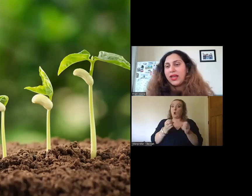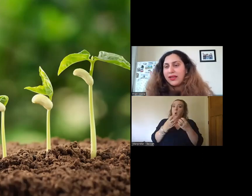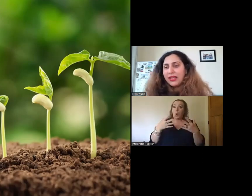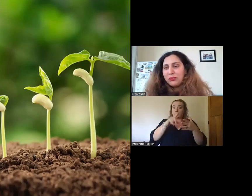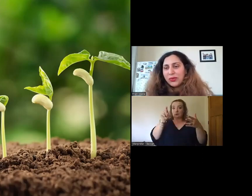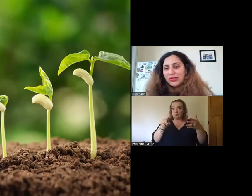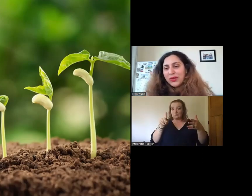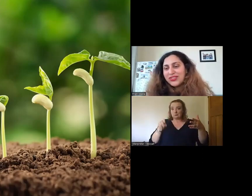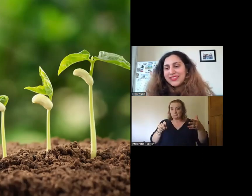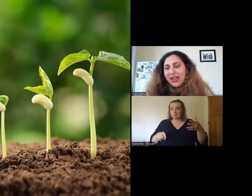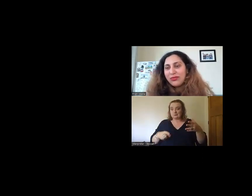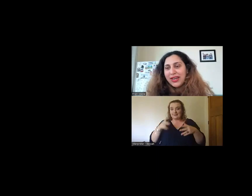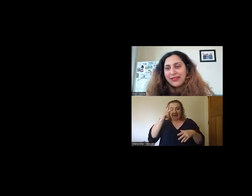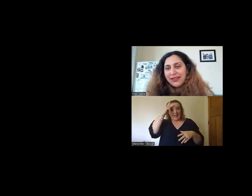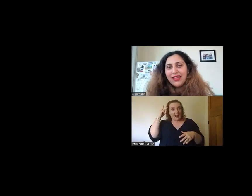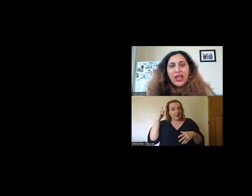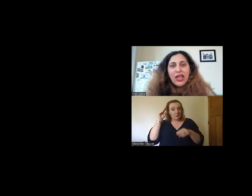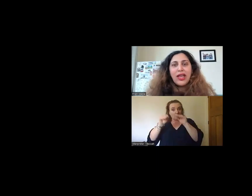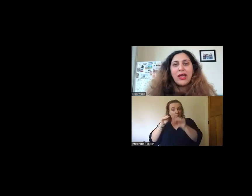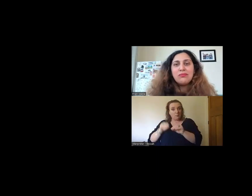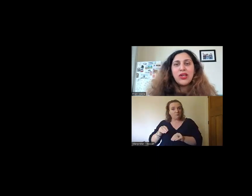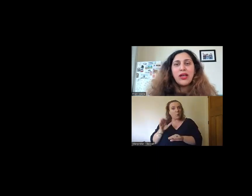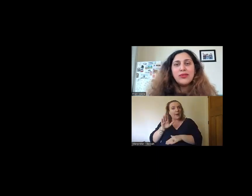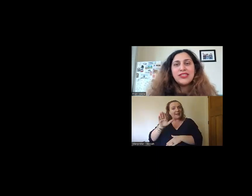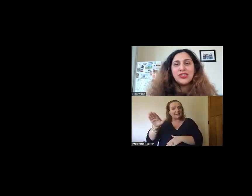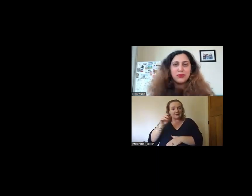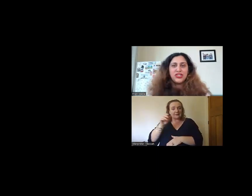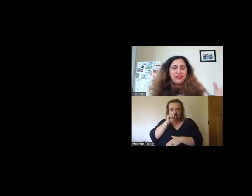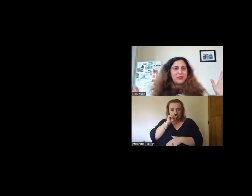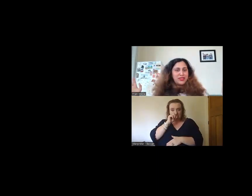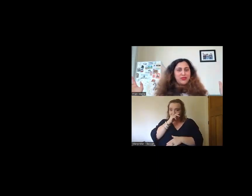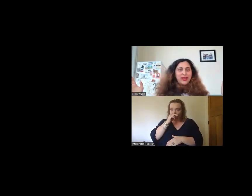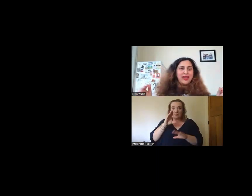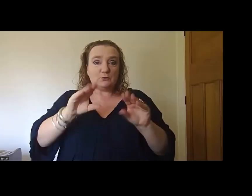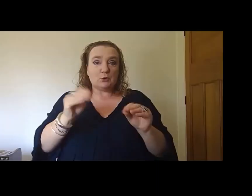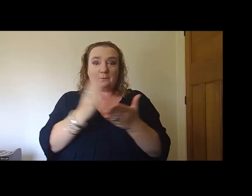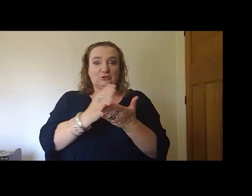Kelly, I think you've put those questions down for later. So I will stop sharing my screen now,